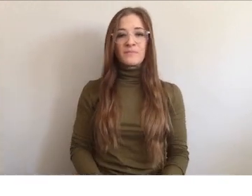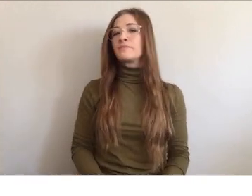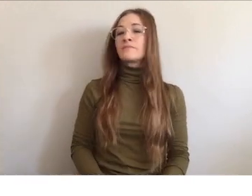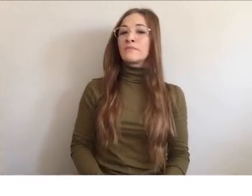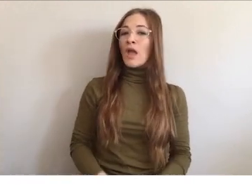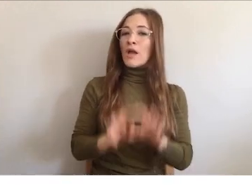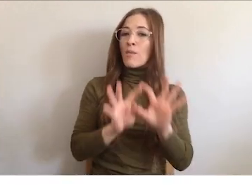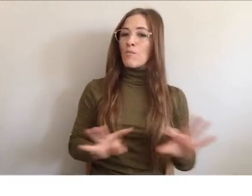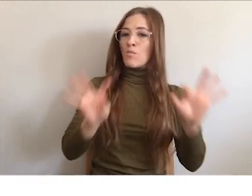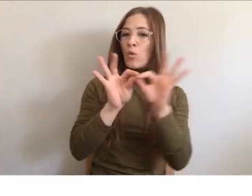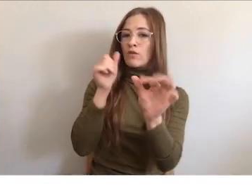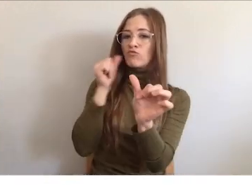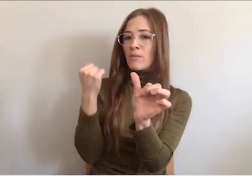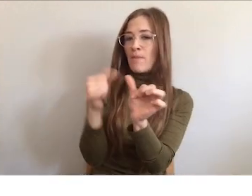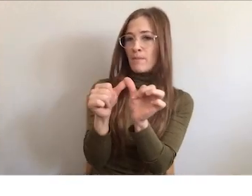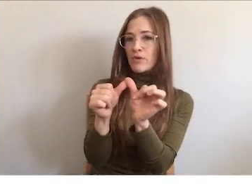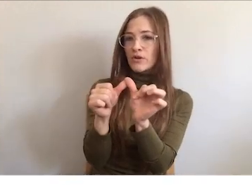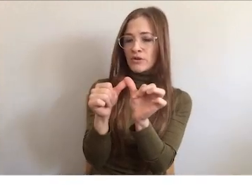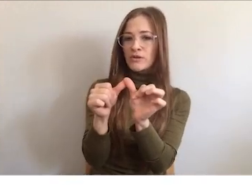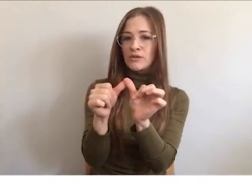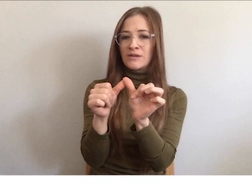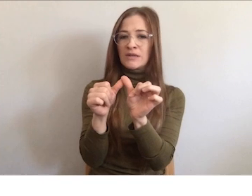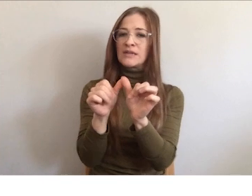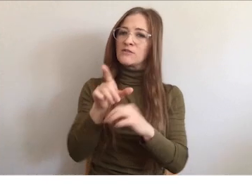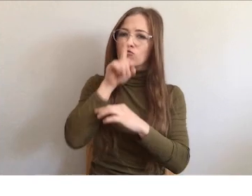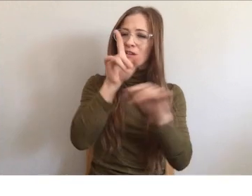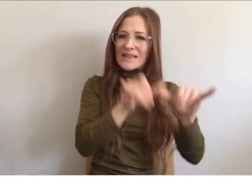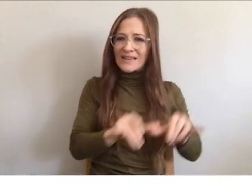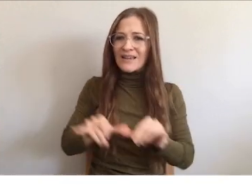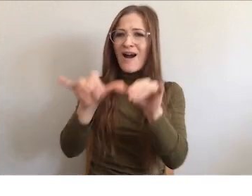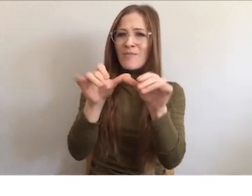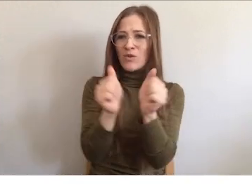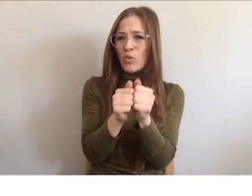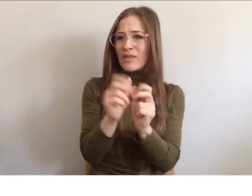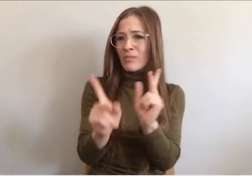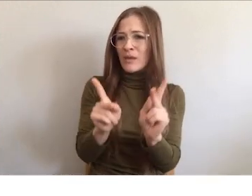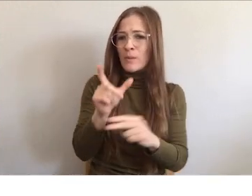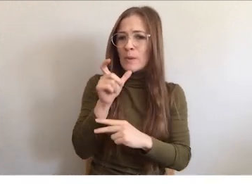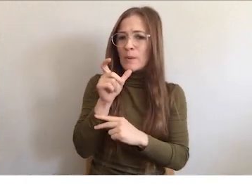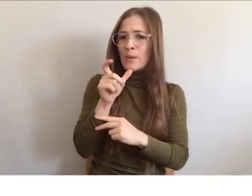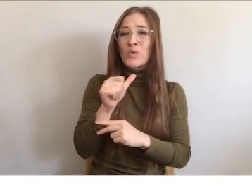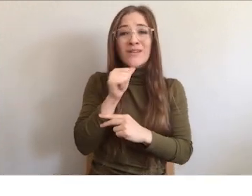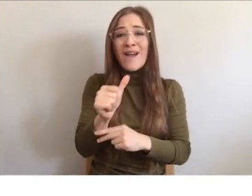So it's important to keep that in mind because it's very prevalent among people who